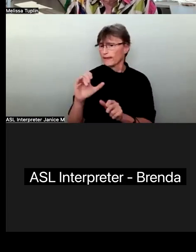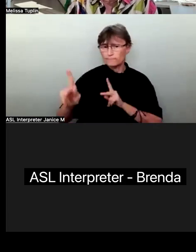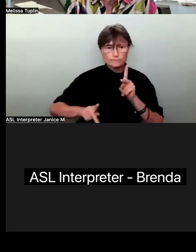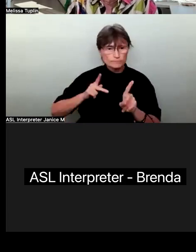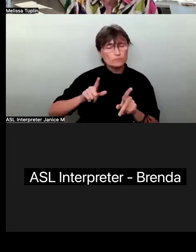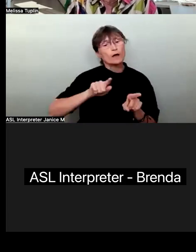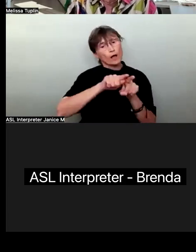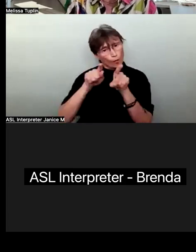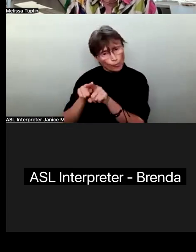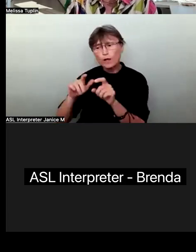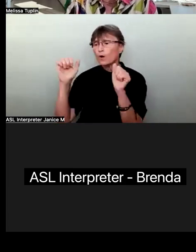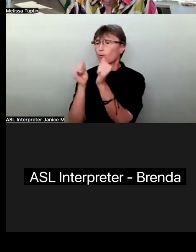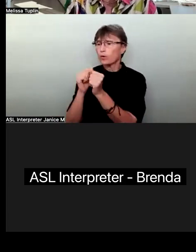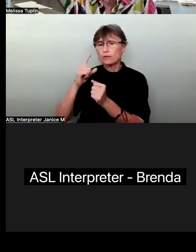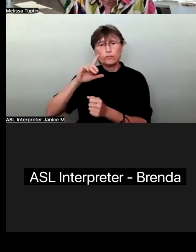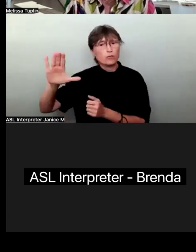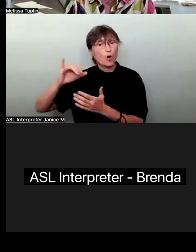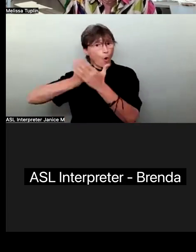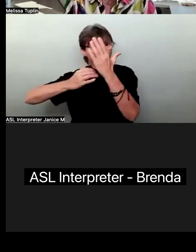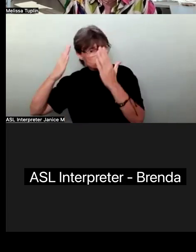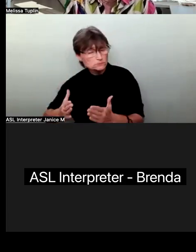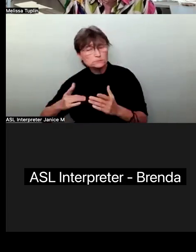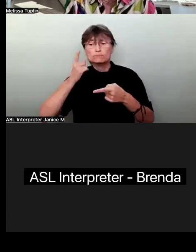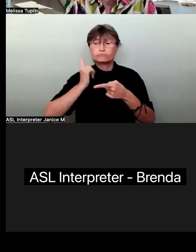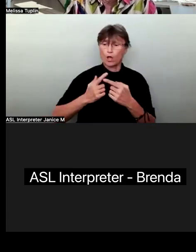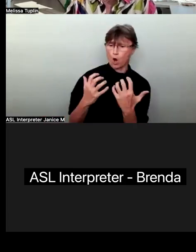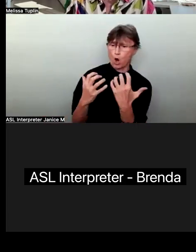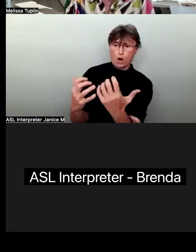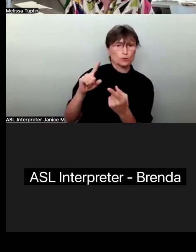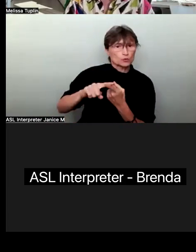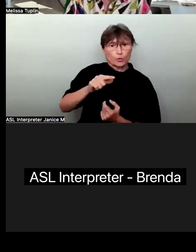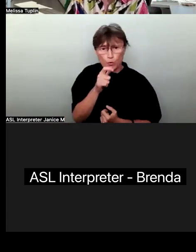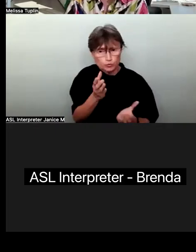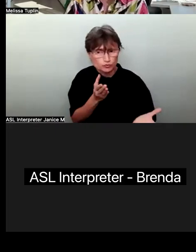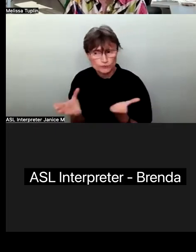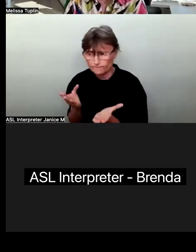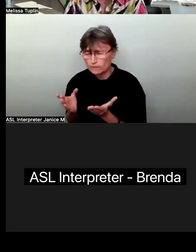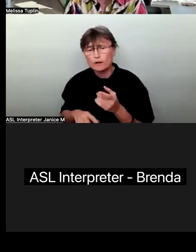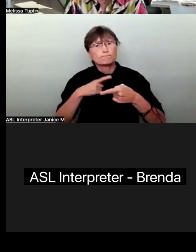participants and audiences you serve, as well as your impact on those communities.